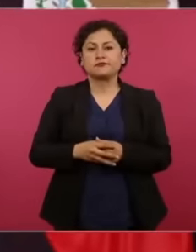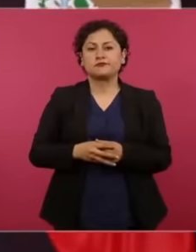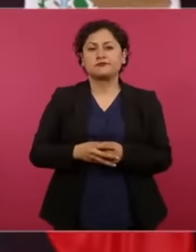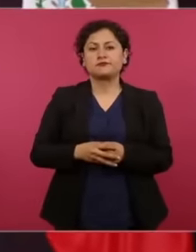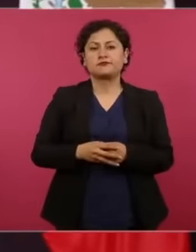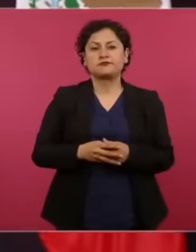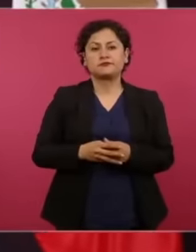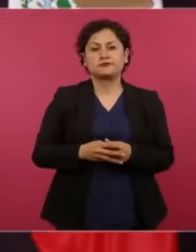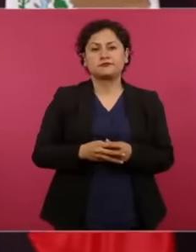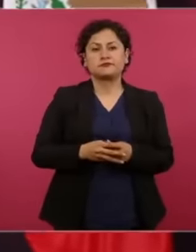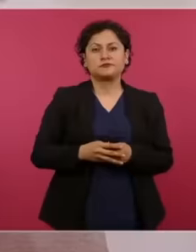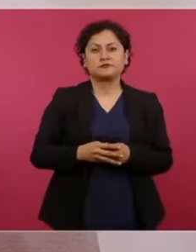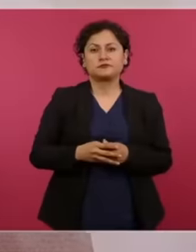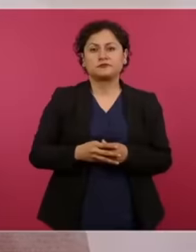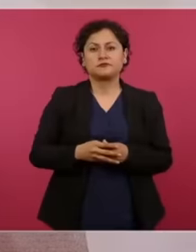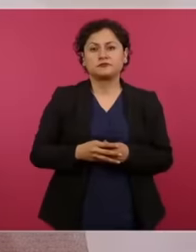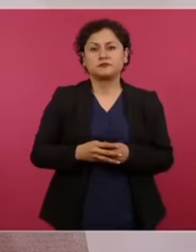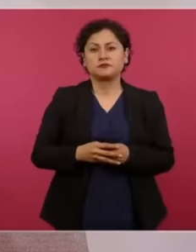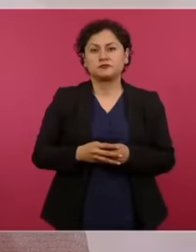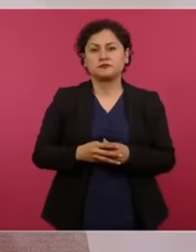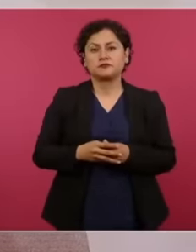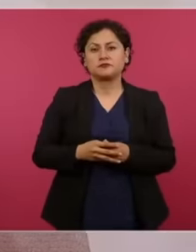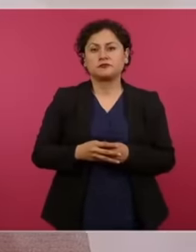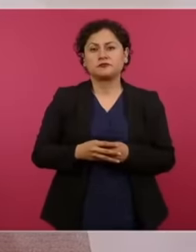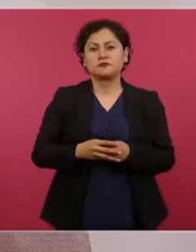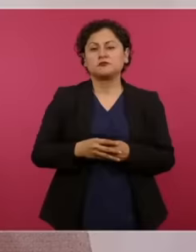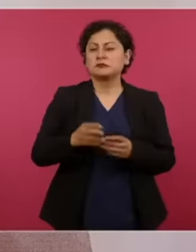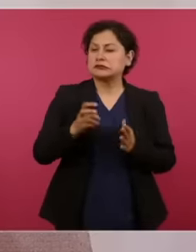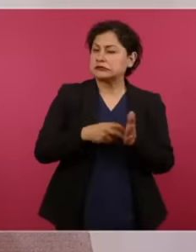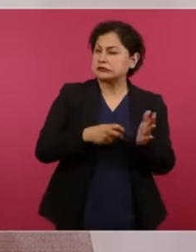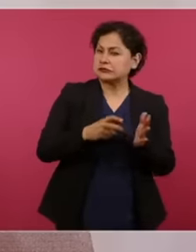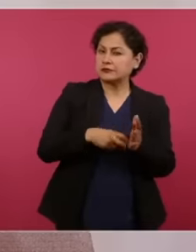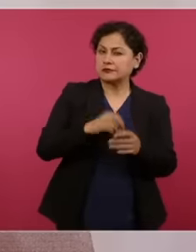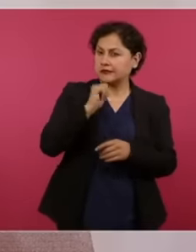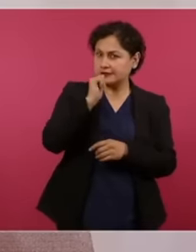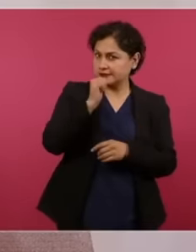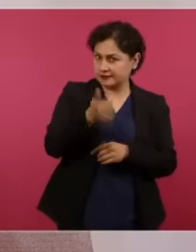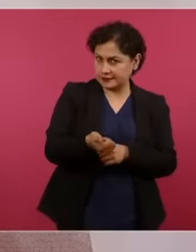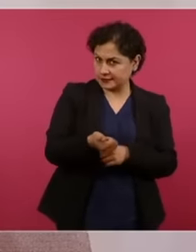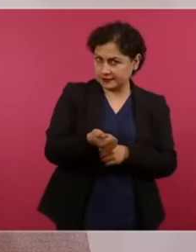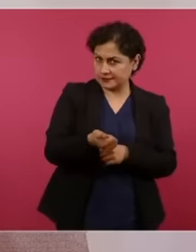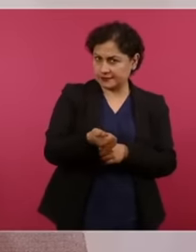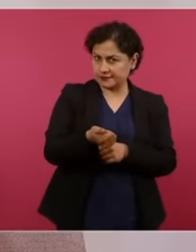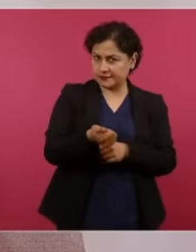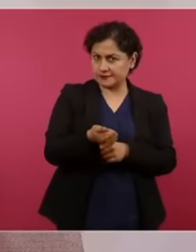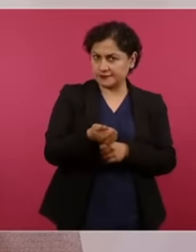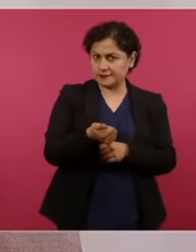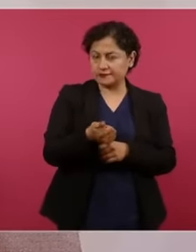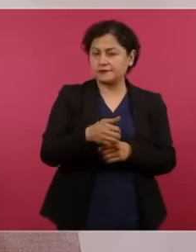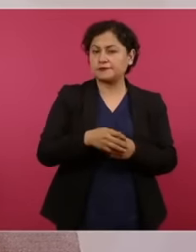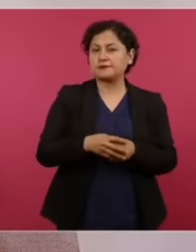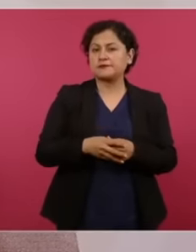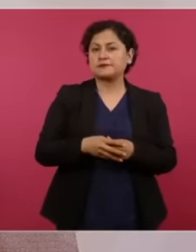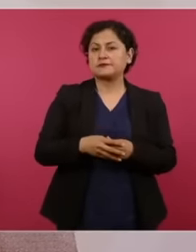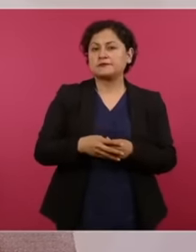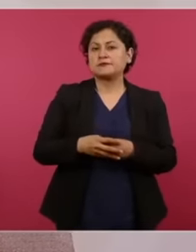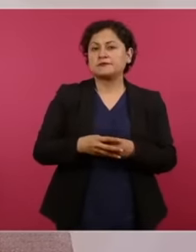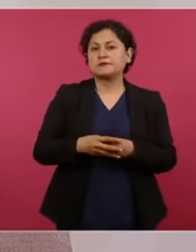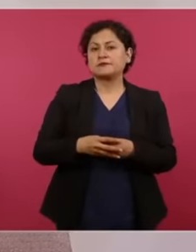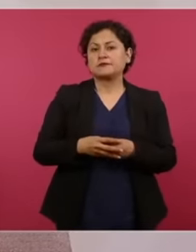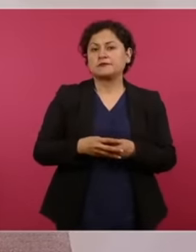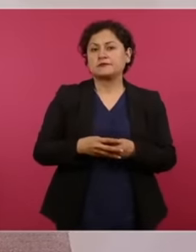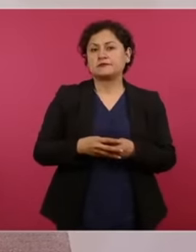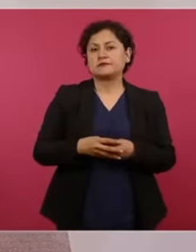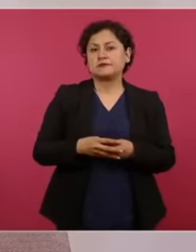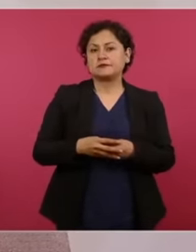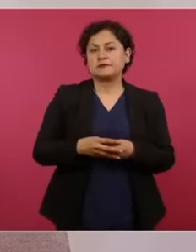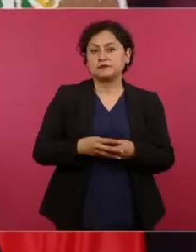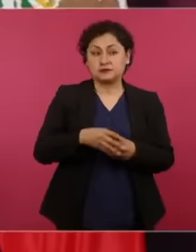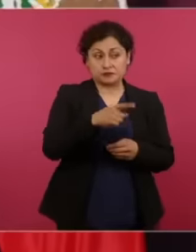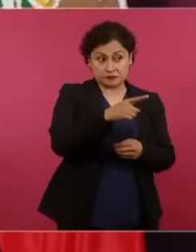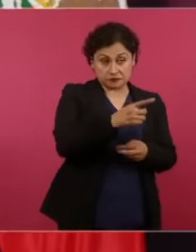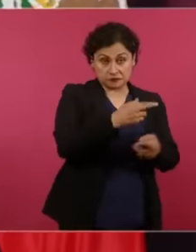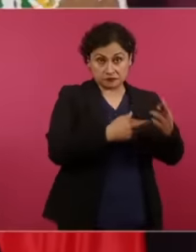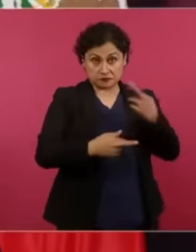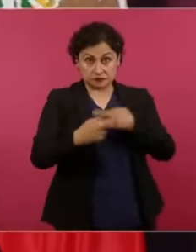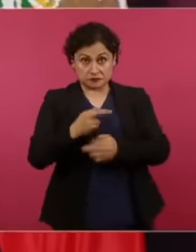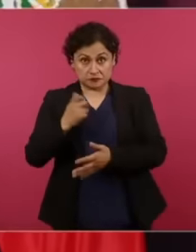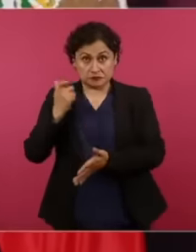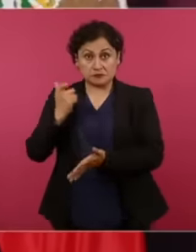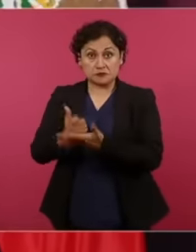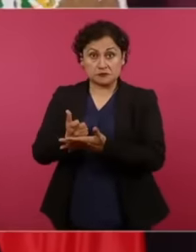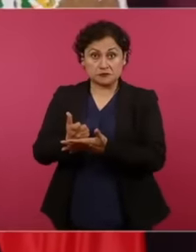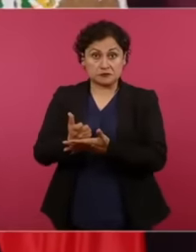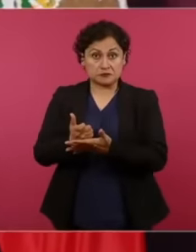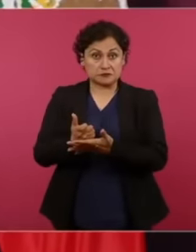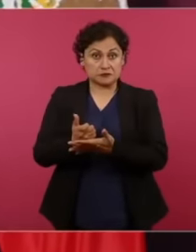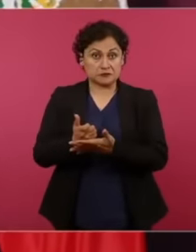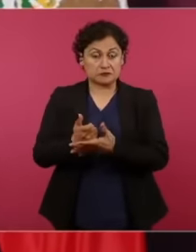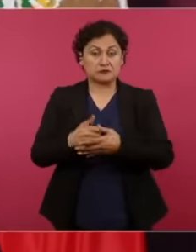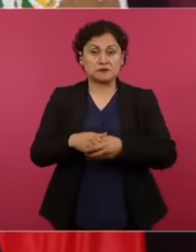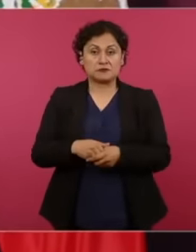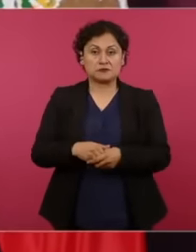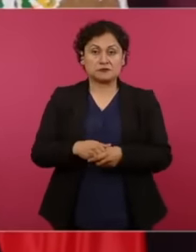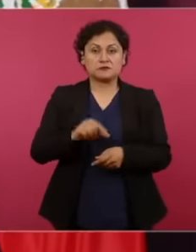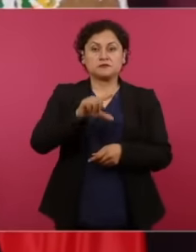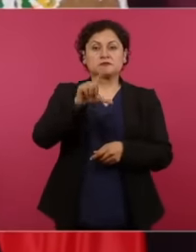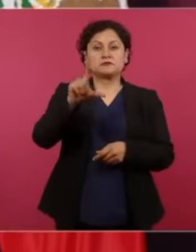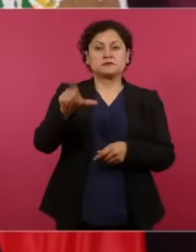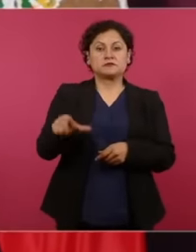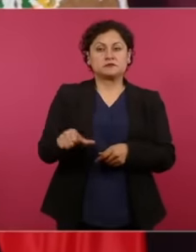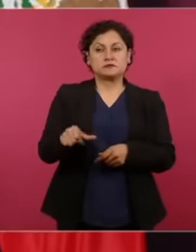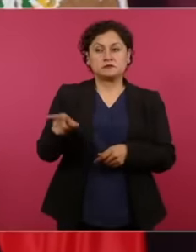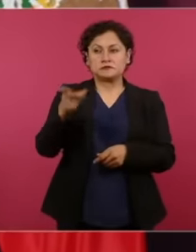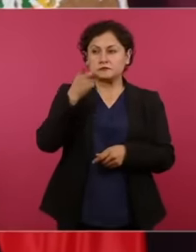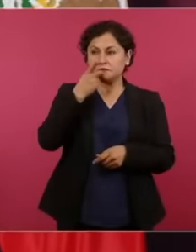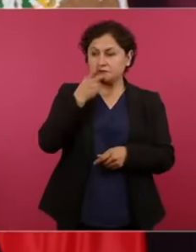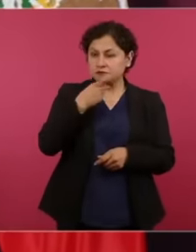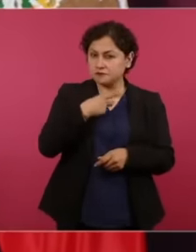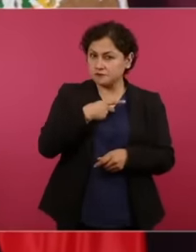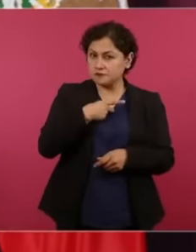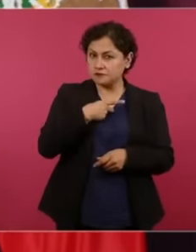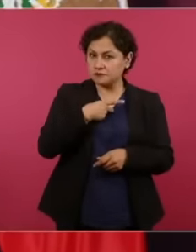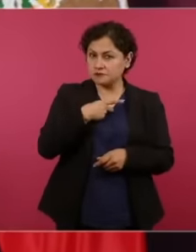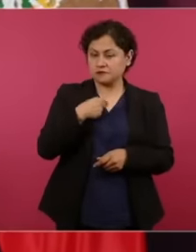modified it, or rather that they had not. They had paid all that when they informed me it surprised me And